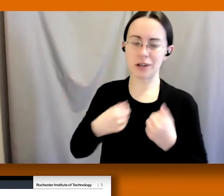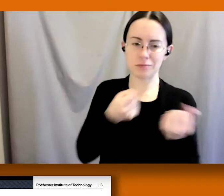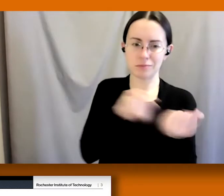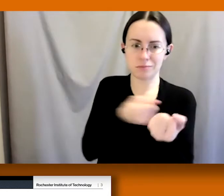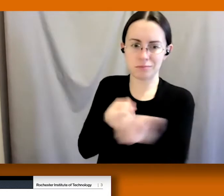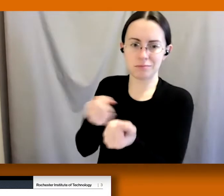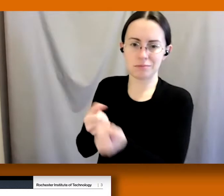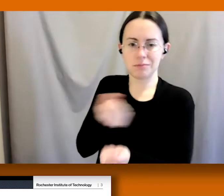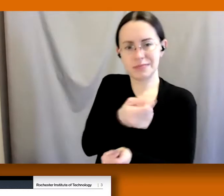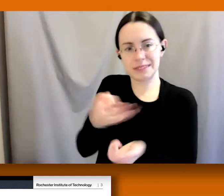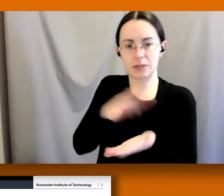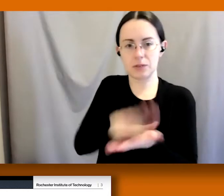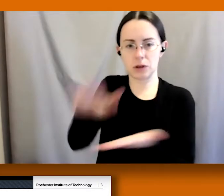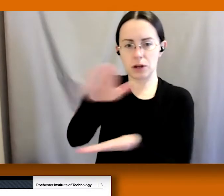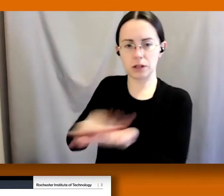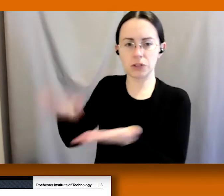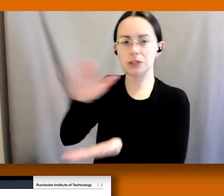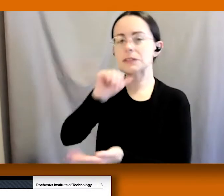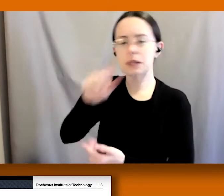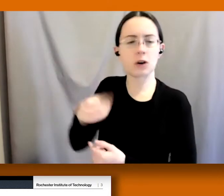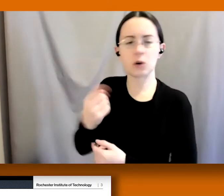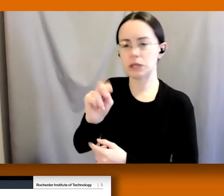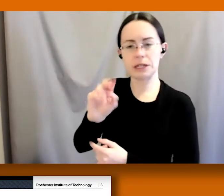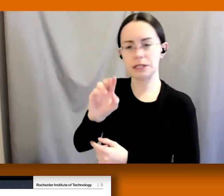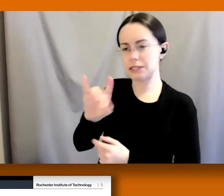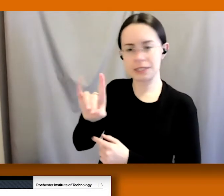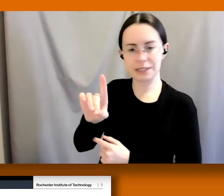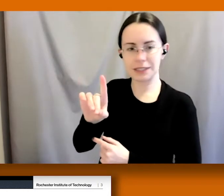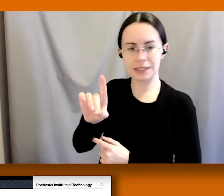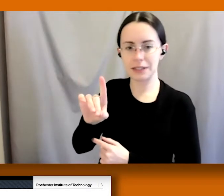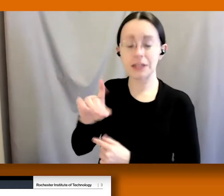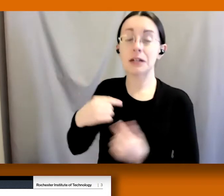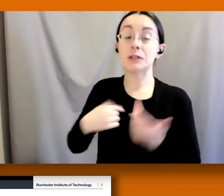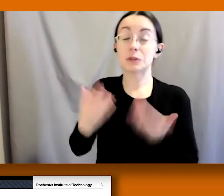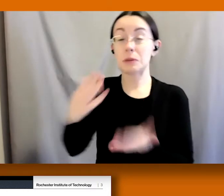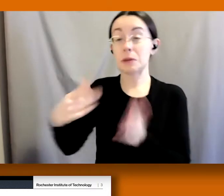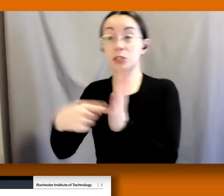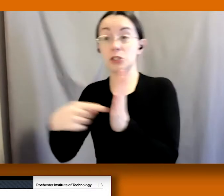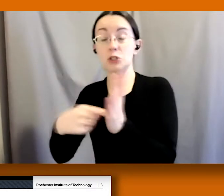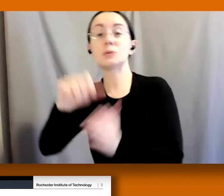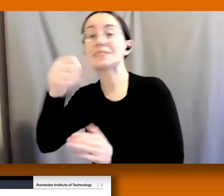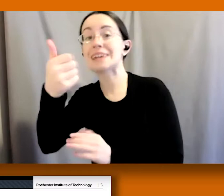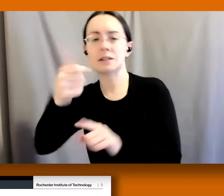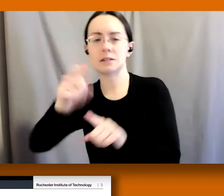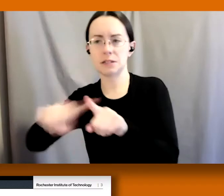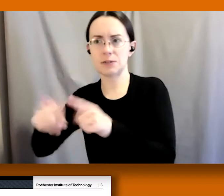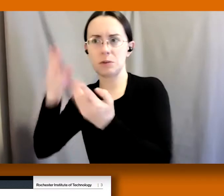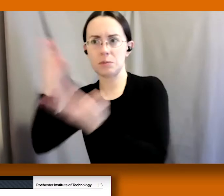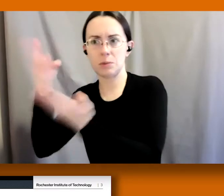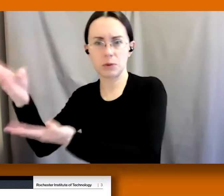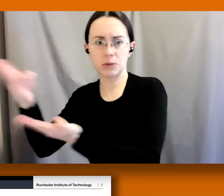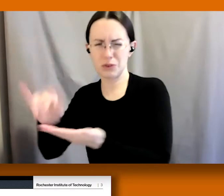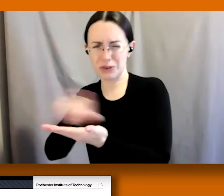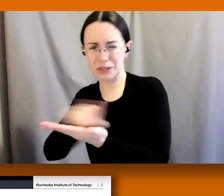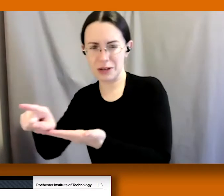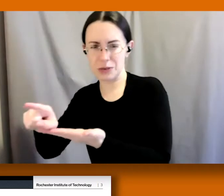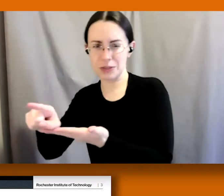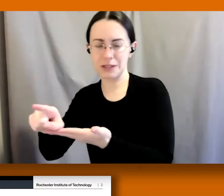So I may have 10 other proposals due that day or even that week of your deadline.